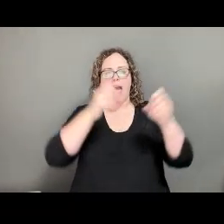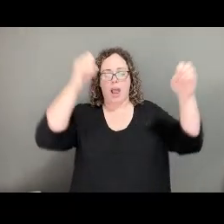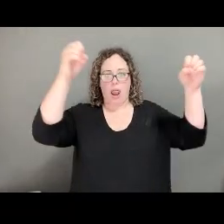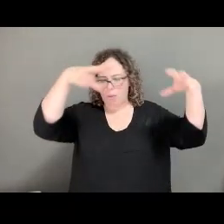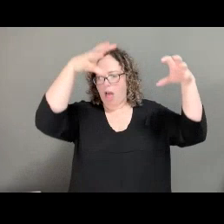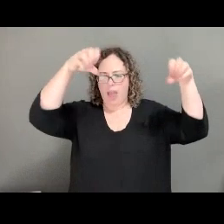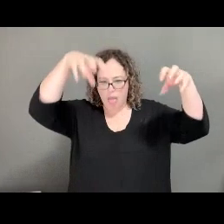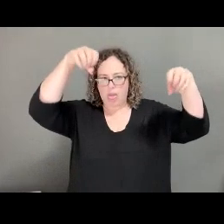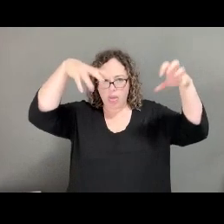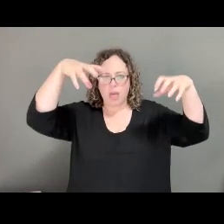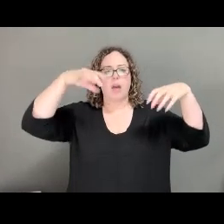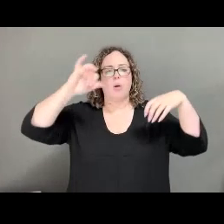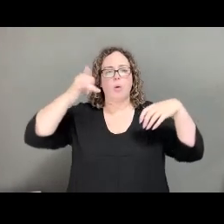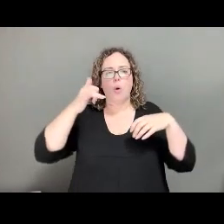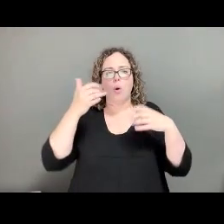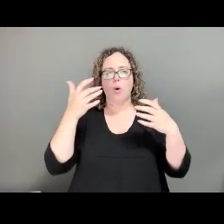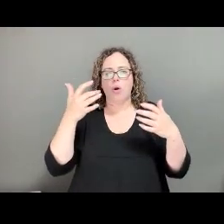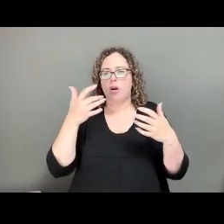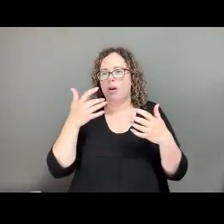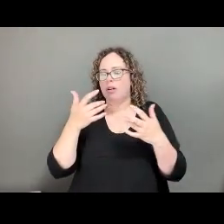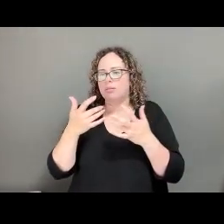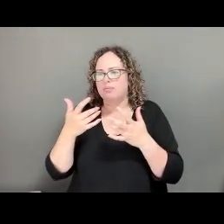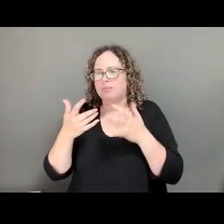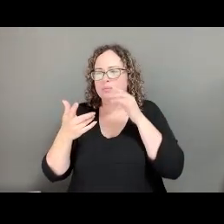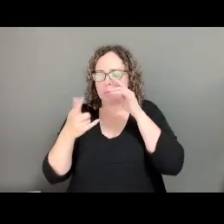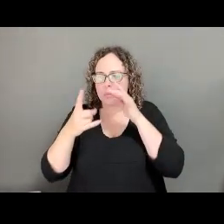that Eleanor pointed out in the chat, wet feet,